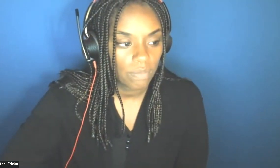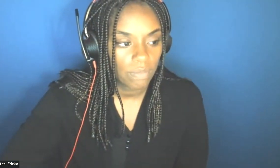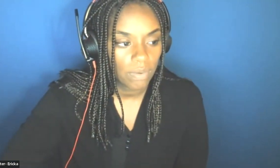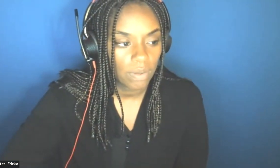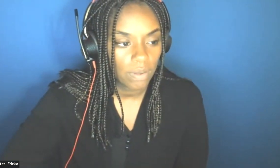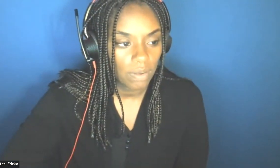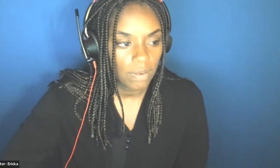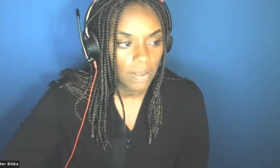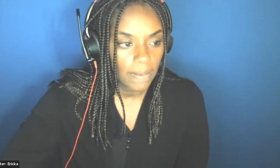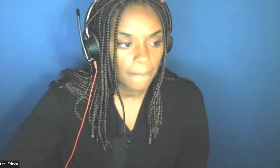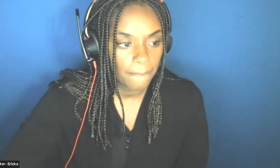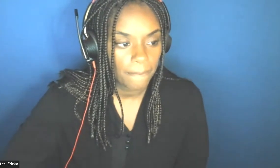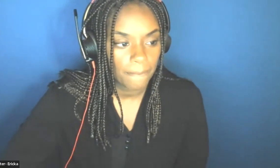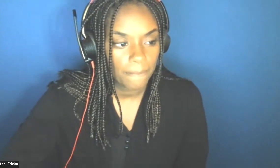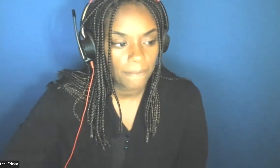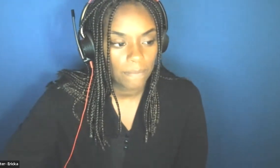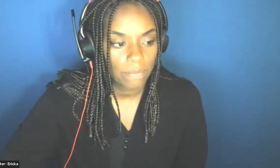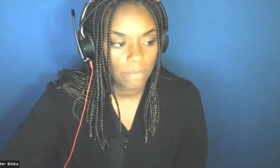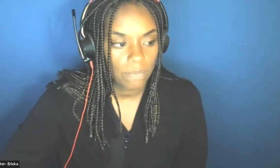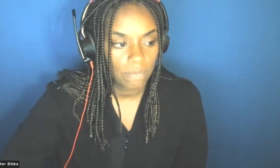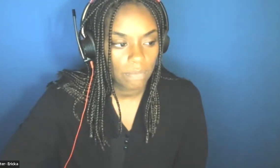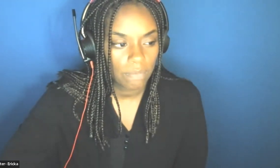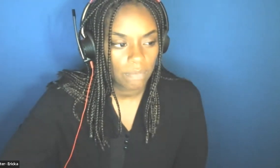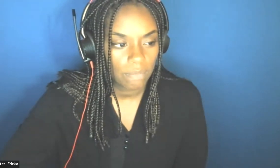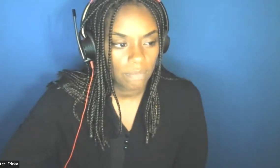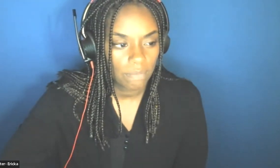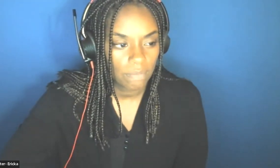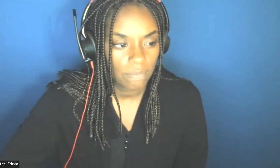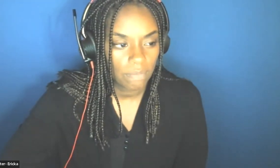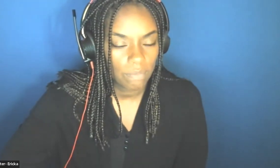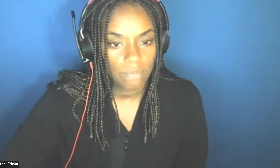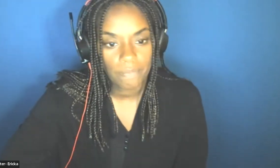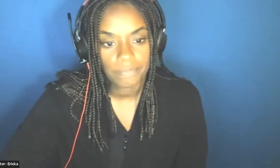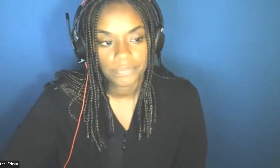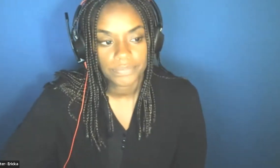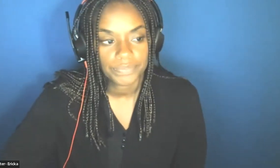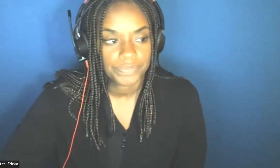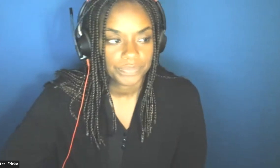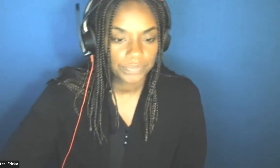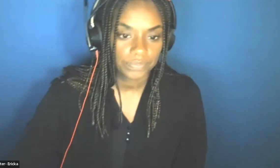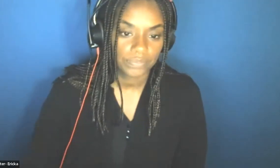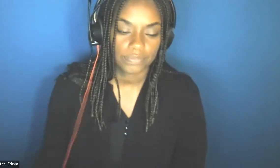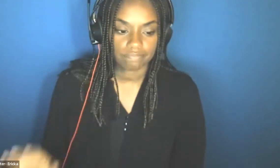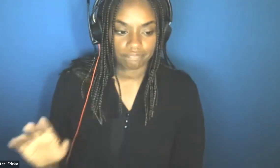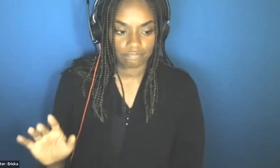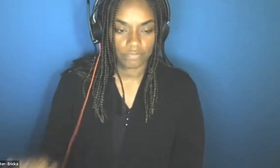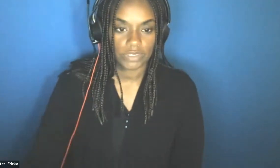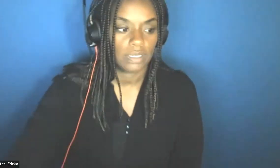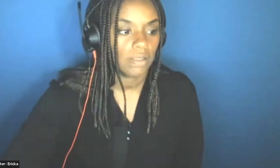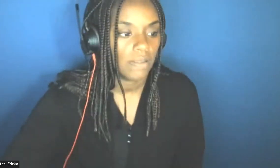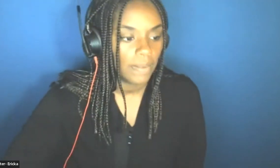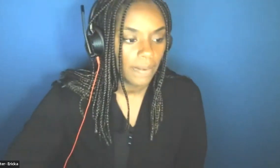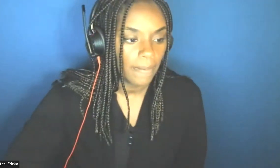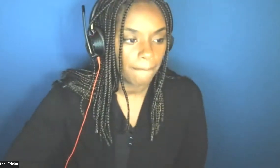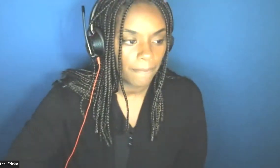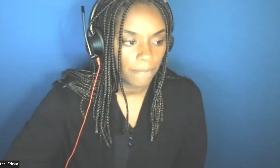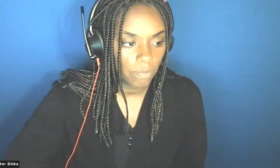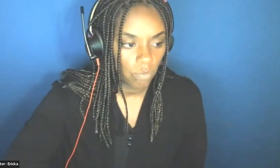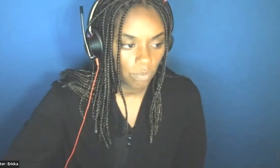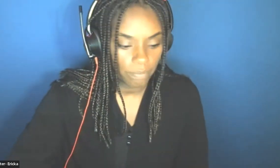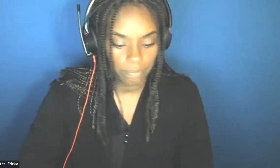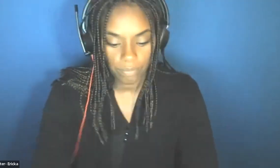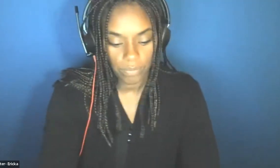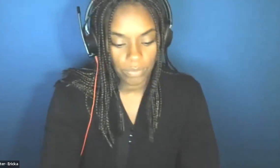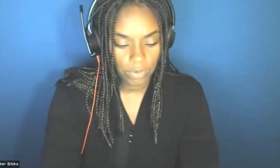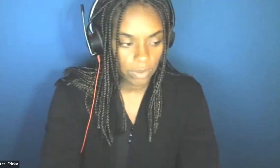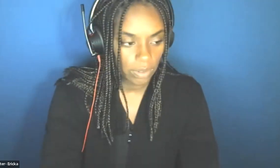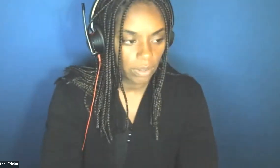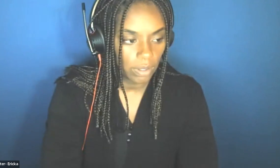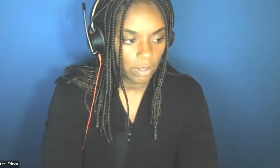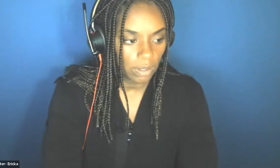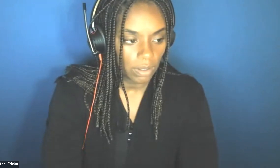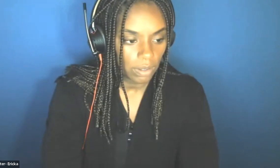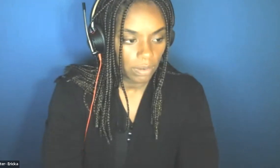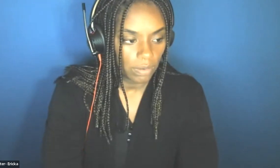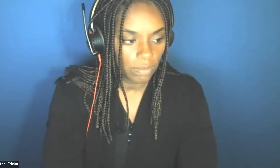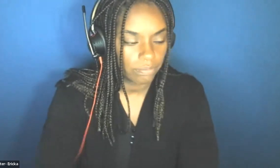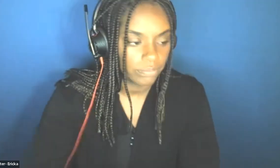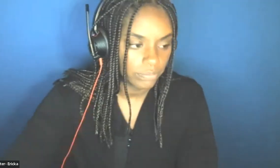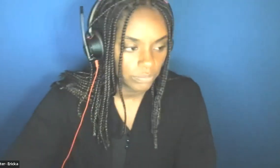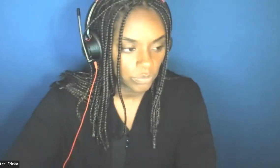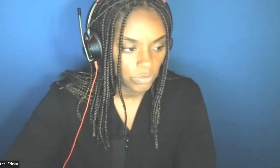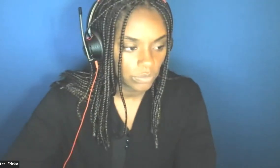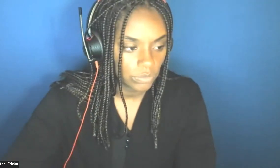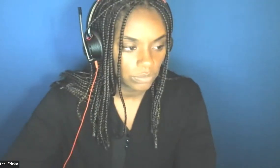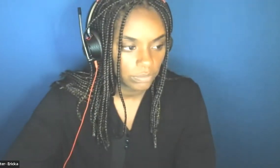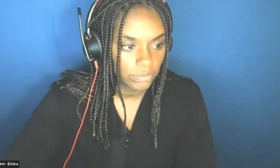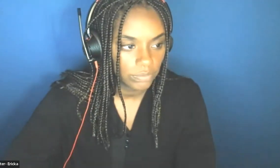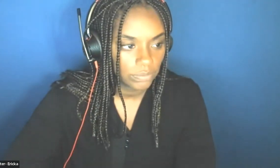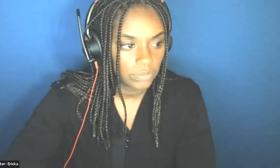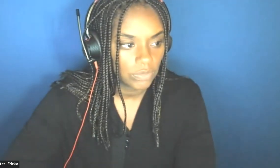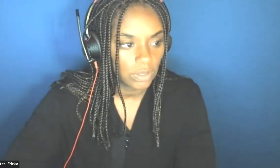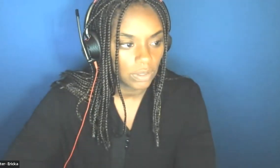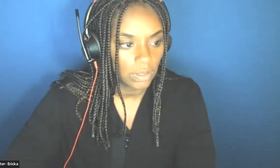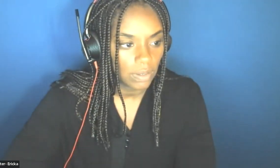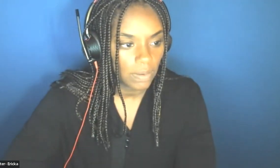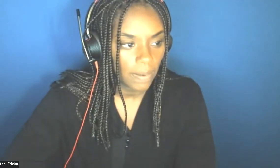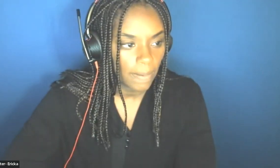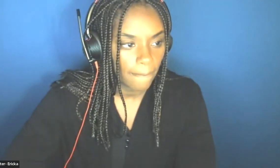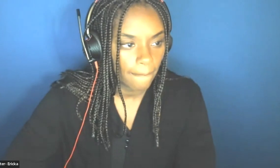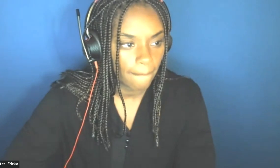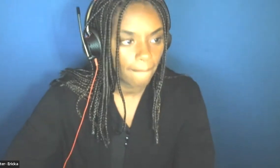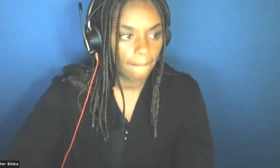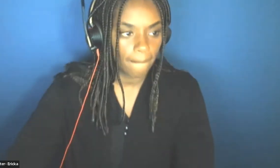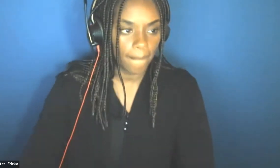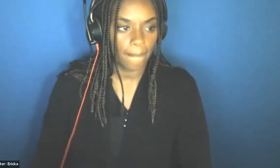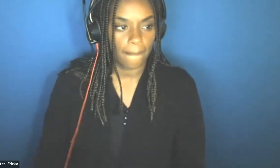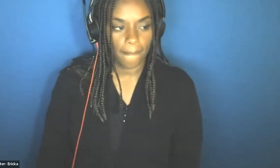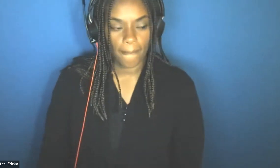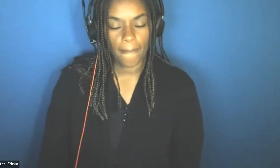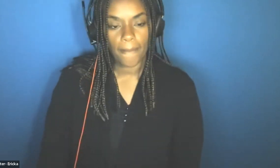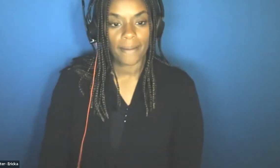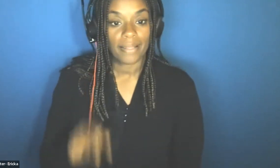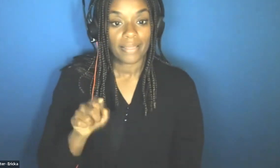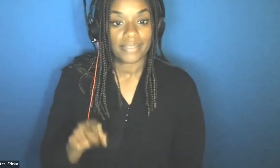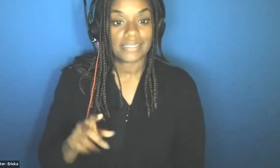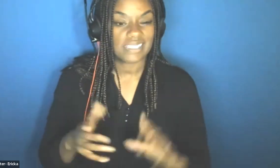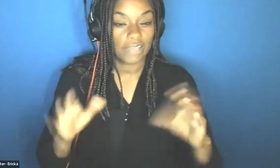And in that memo, Cole said that the DOJ would not prioritize prosecution in states that had regulated cannabis distribution systems.